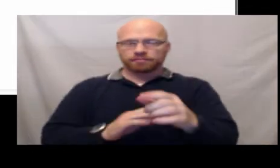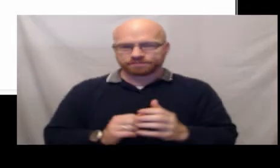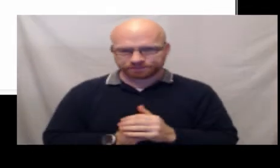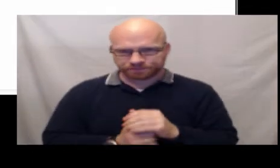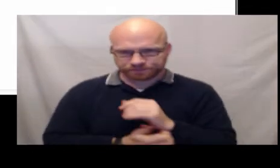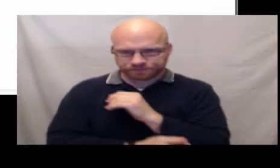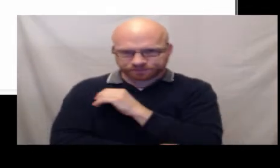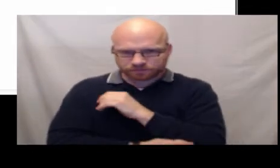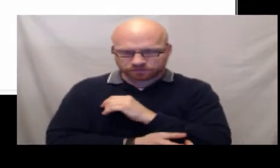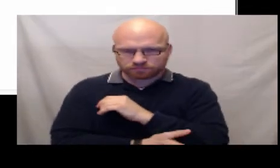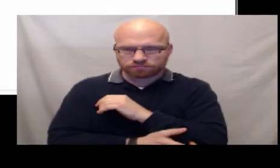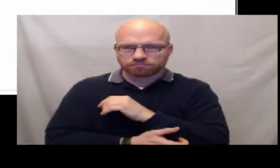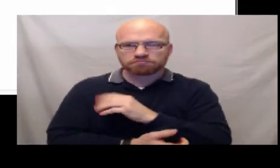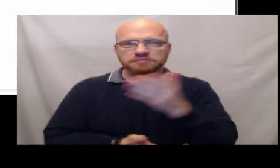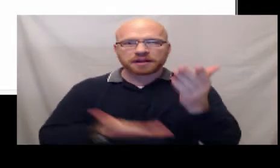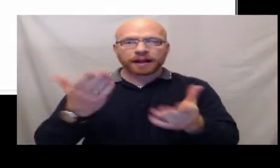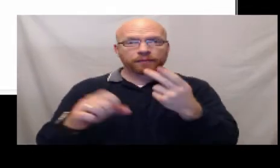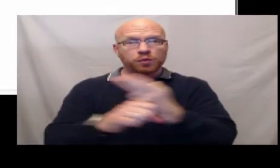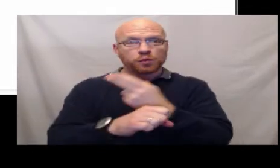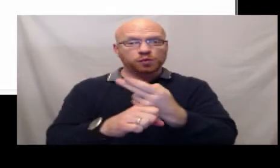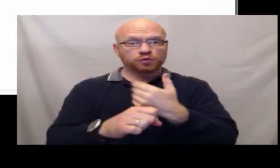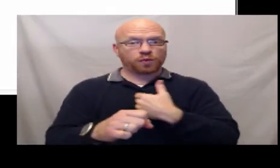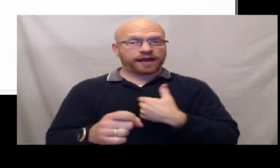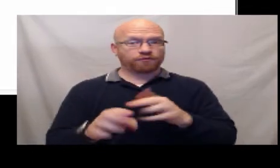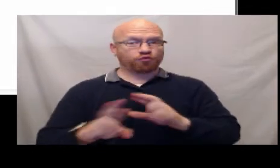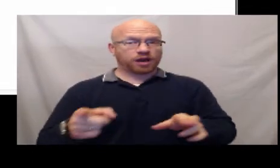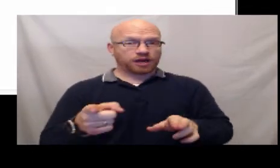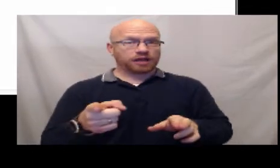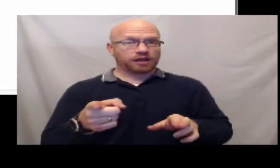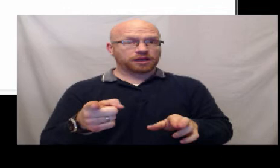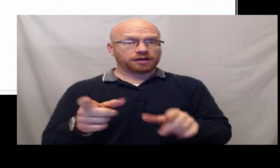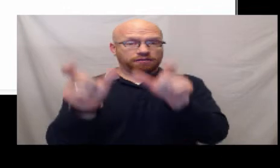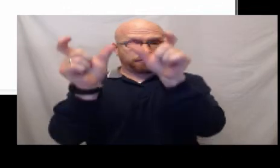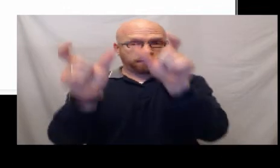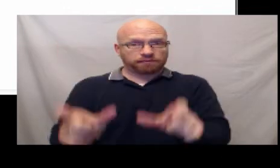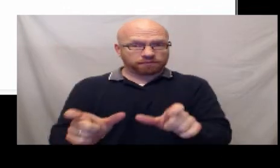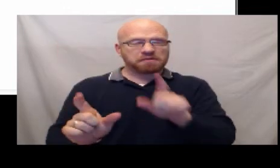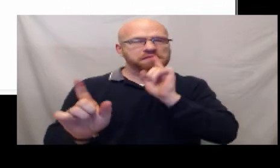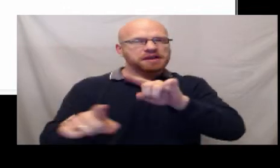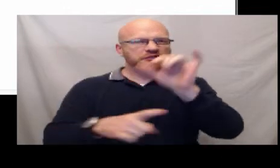Now we'll look at our third example. We might be able to use what we have